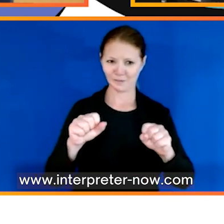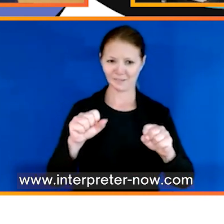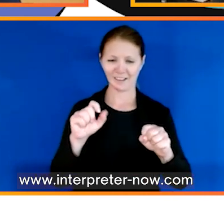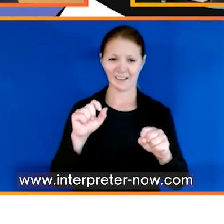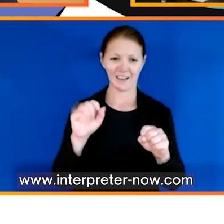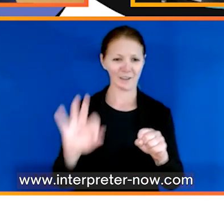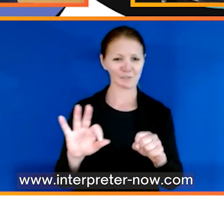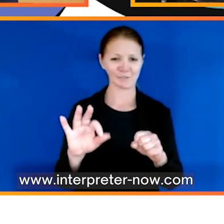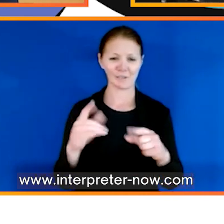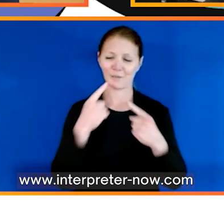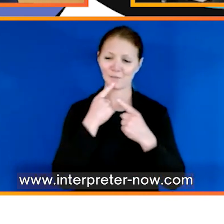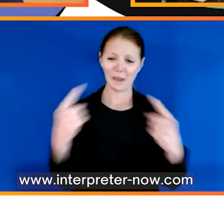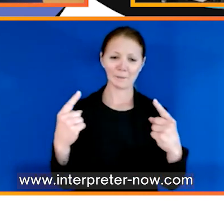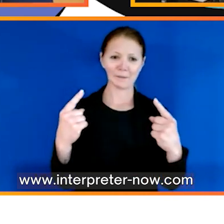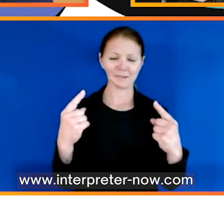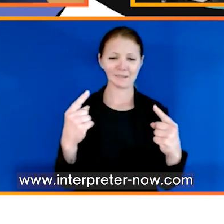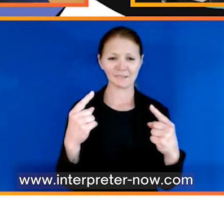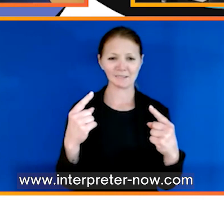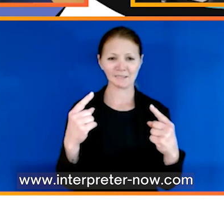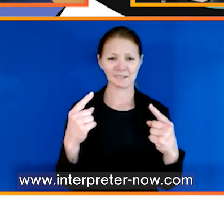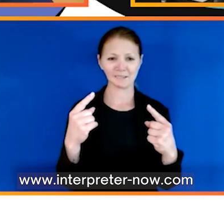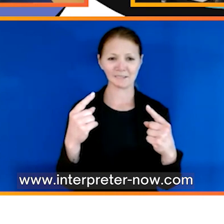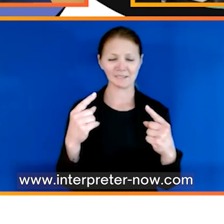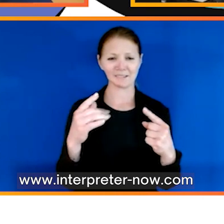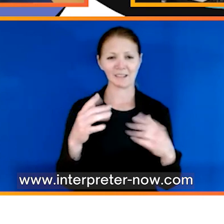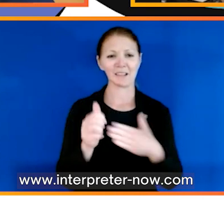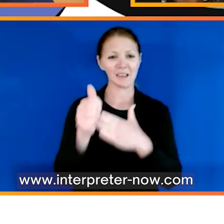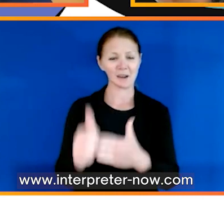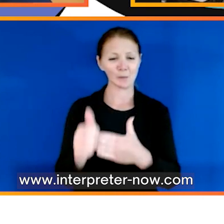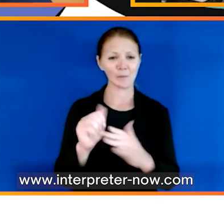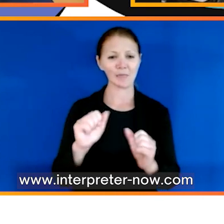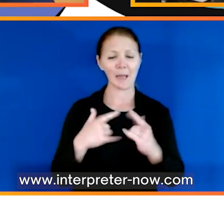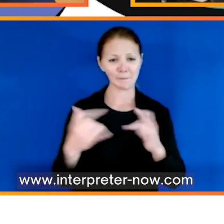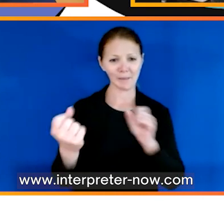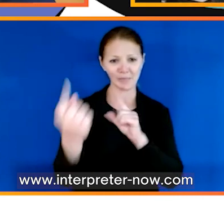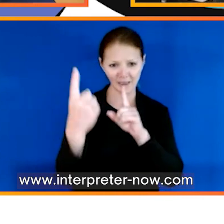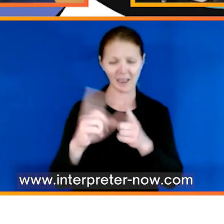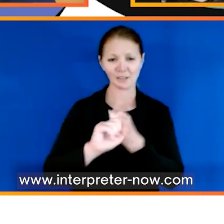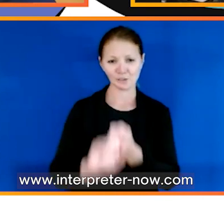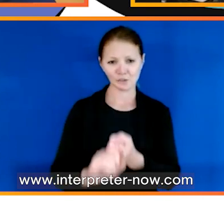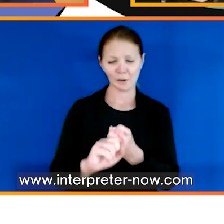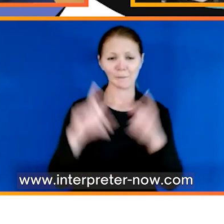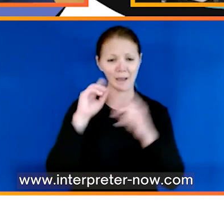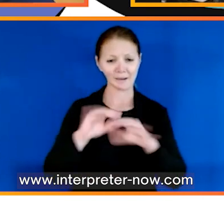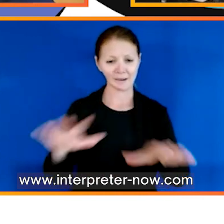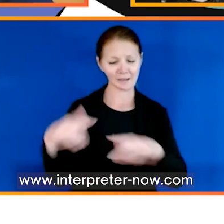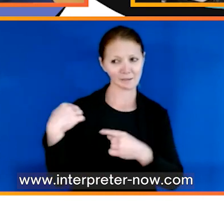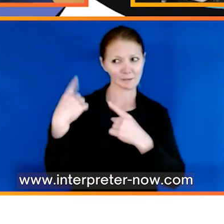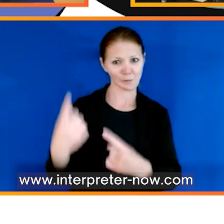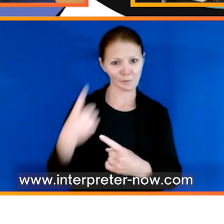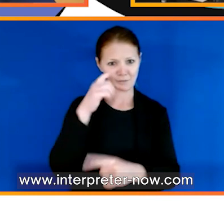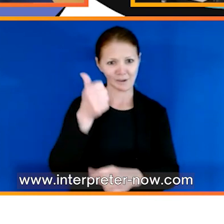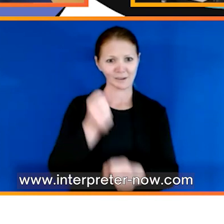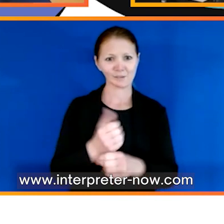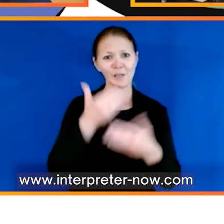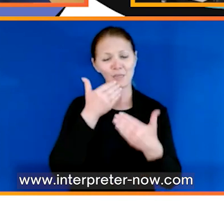I get to be the host of the famous Leading With Empathy & AllyShip Podcast that has been